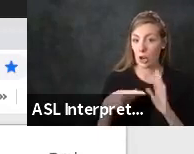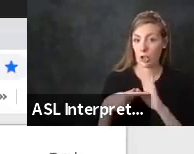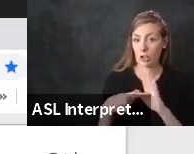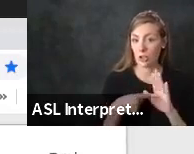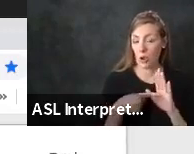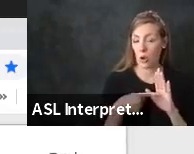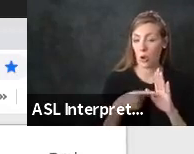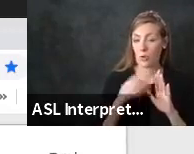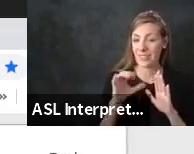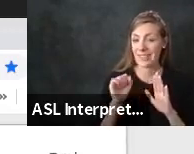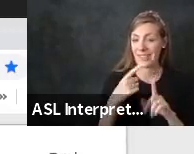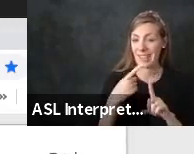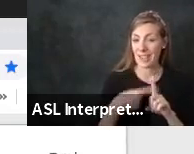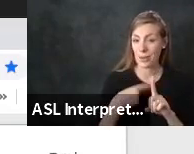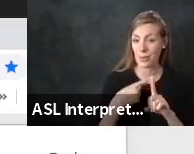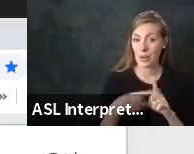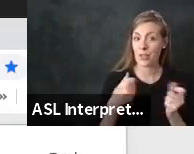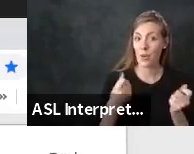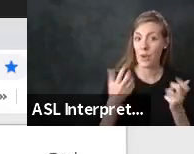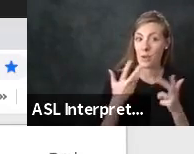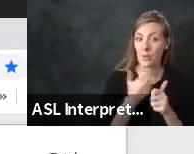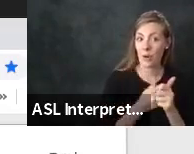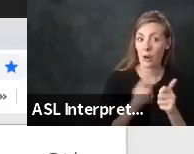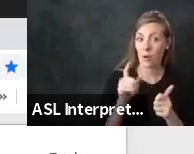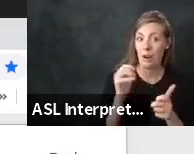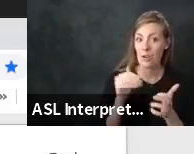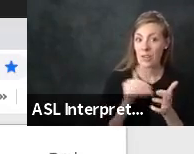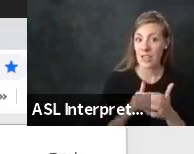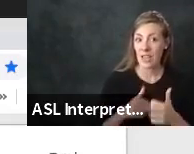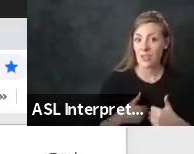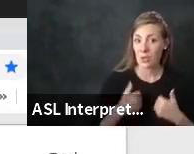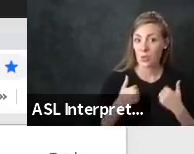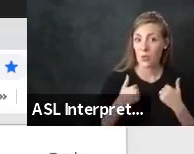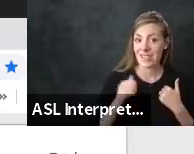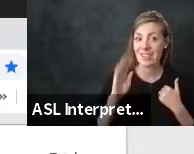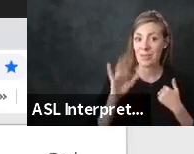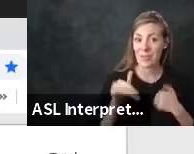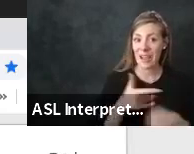So the number of cases per 100,000 residents by vaccination status.